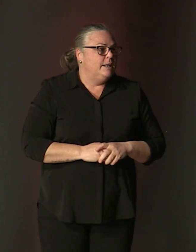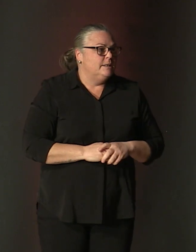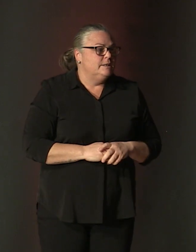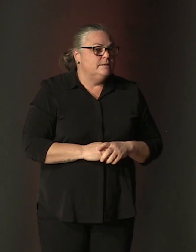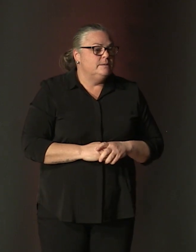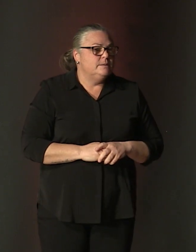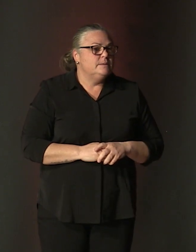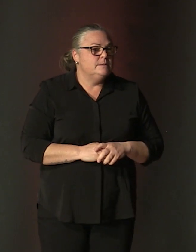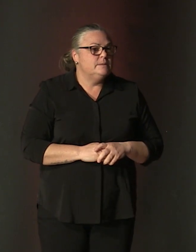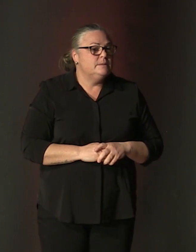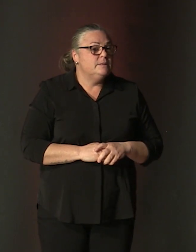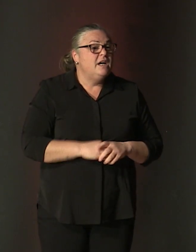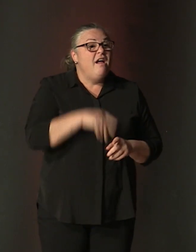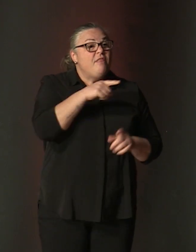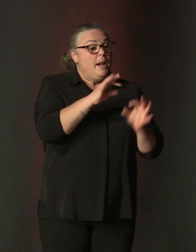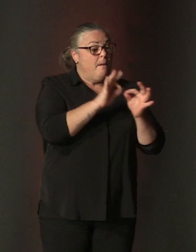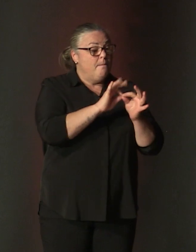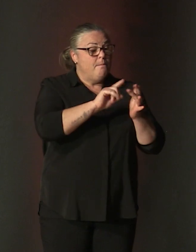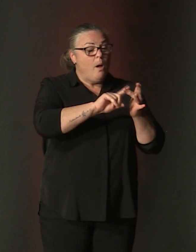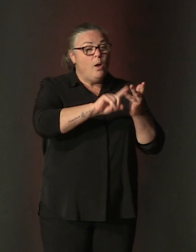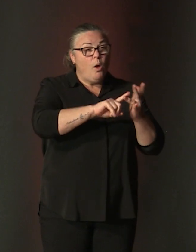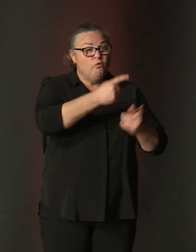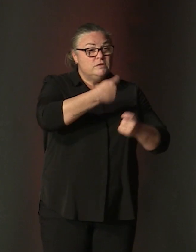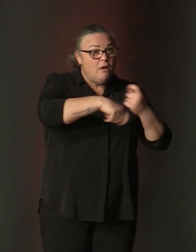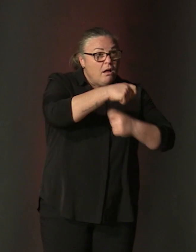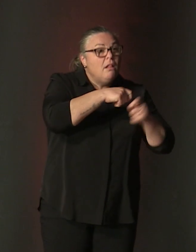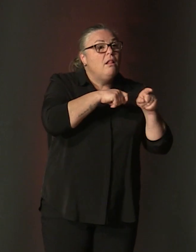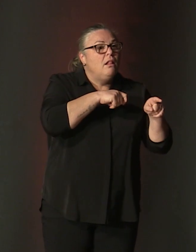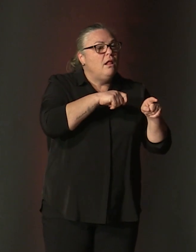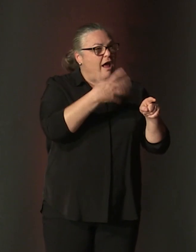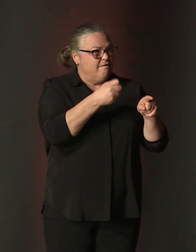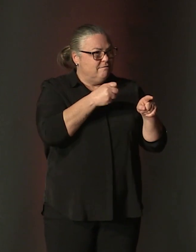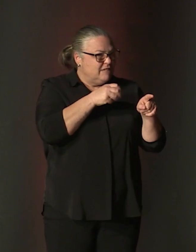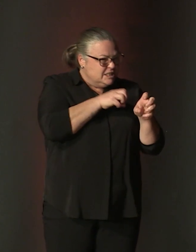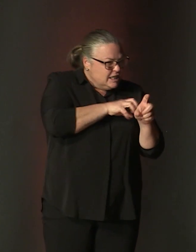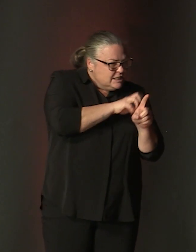that can break down the long plastic molecules known as polymers.